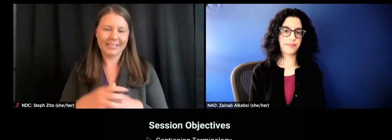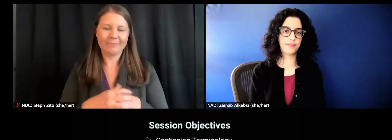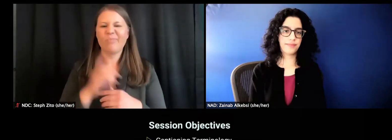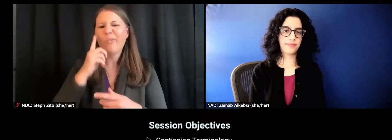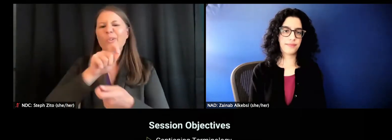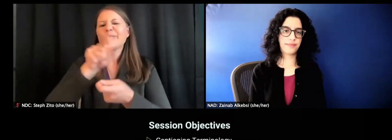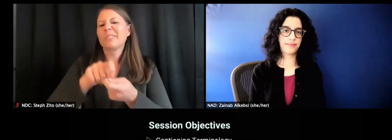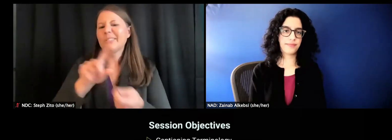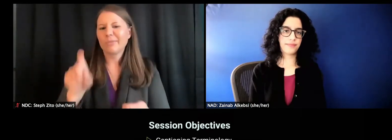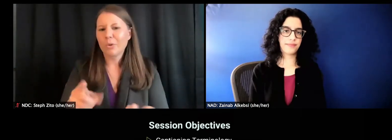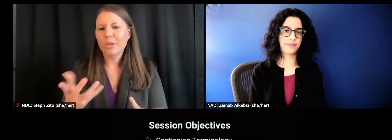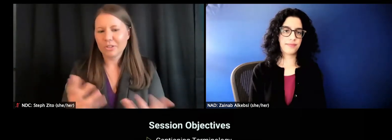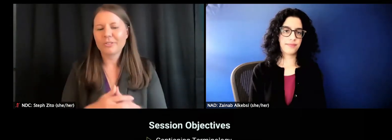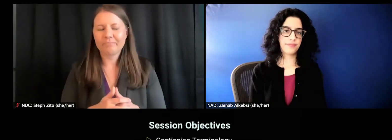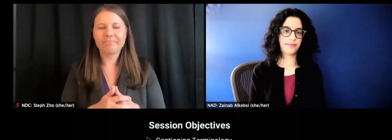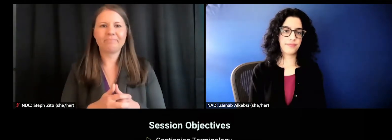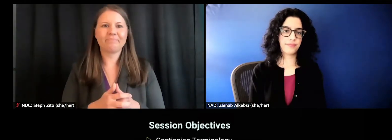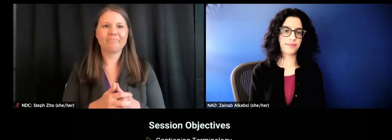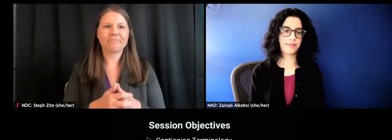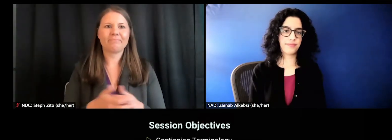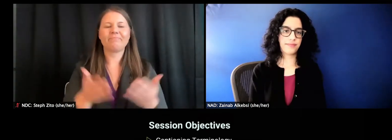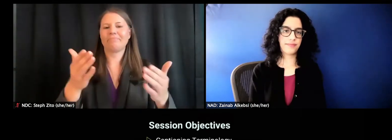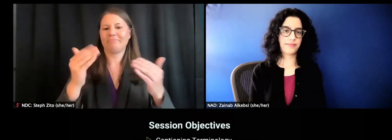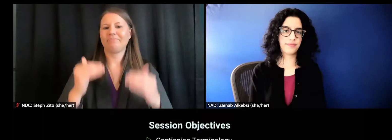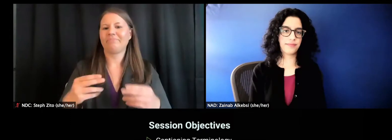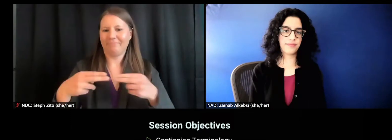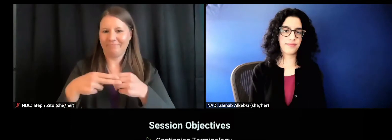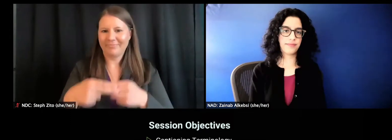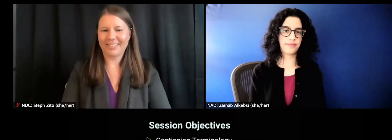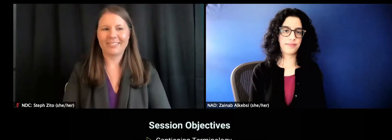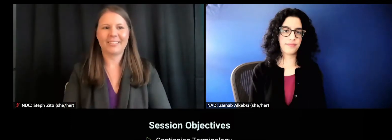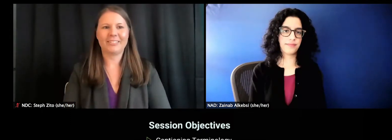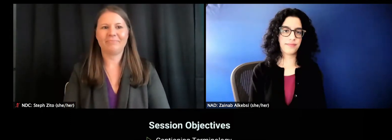if you would like to reach out with more specific questions.